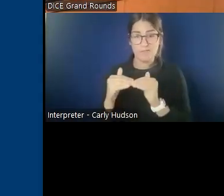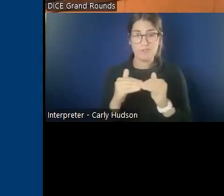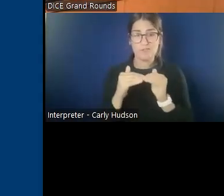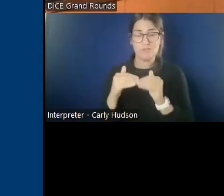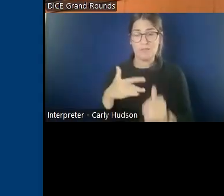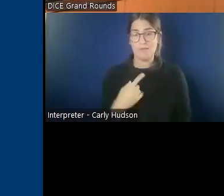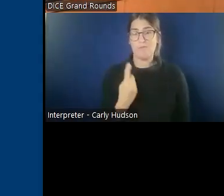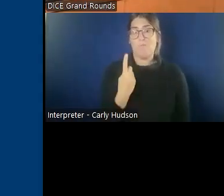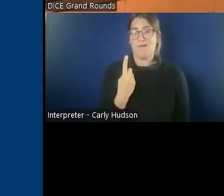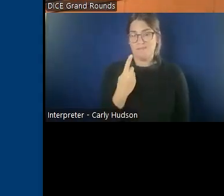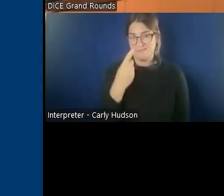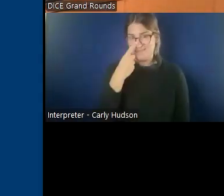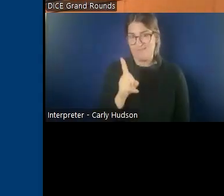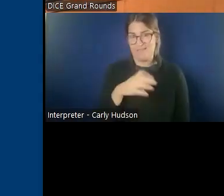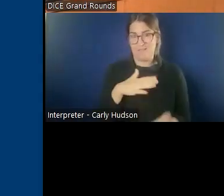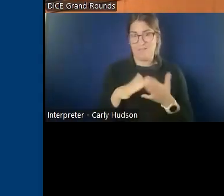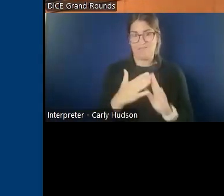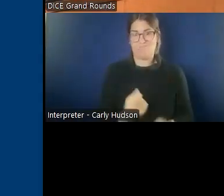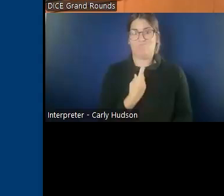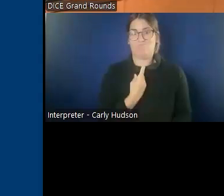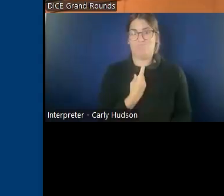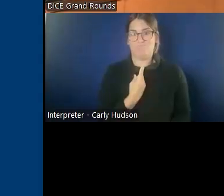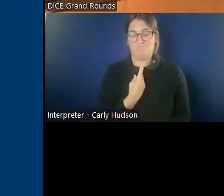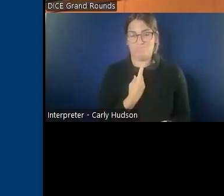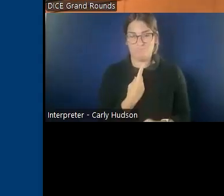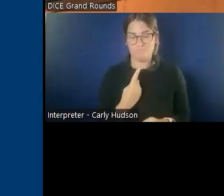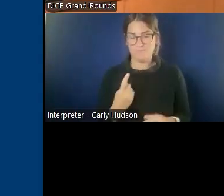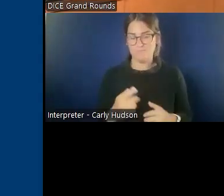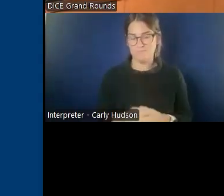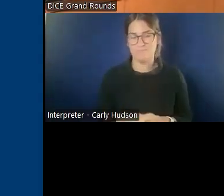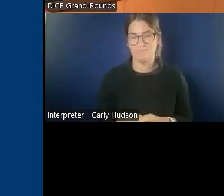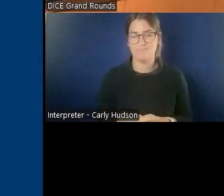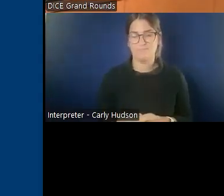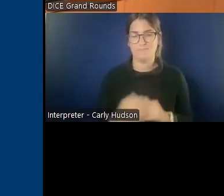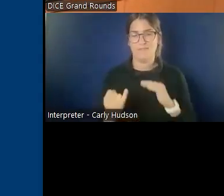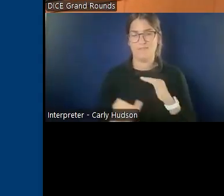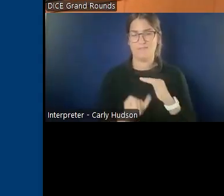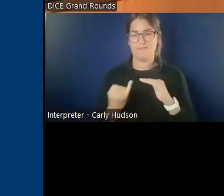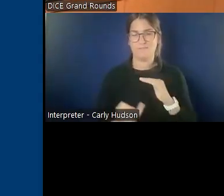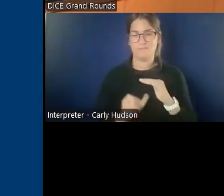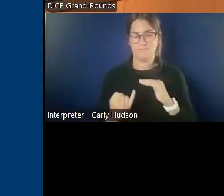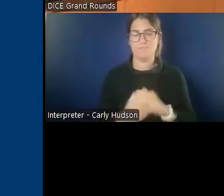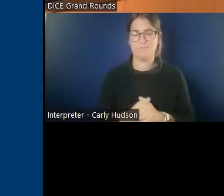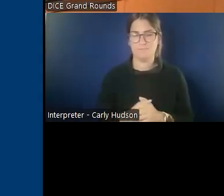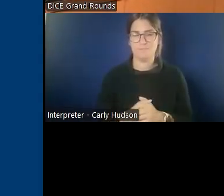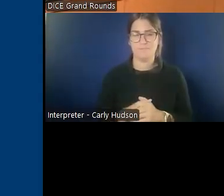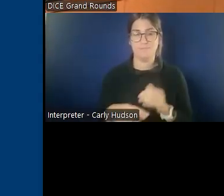or Asians in our town town in our city whatever and so I found the support group a medium where